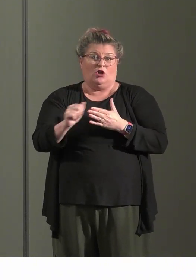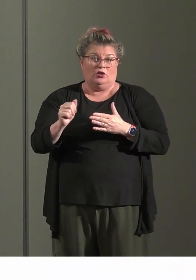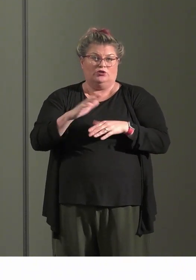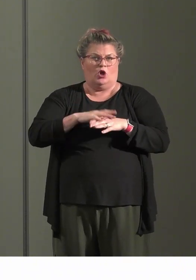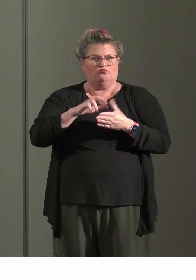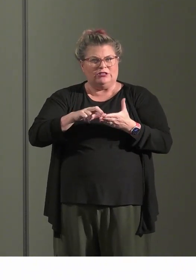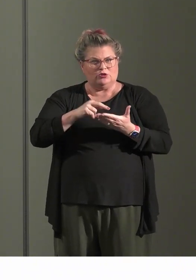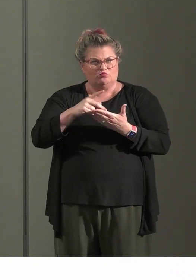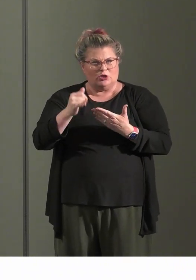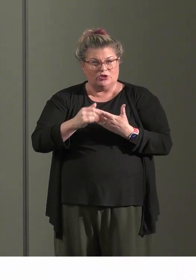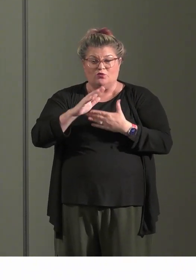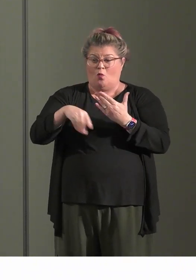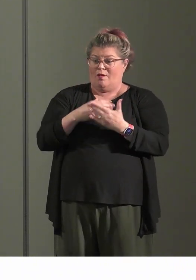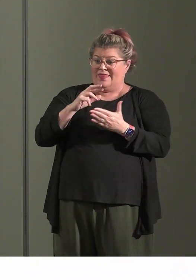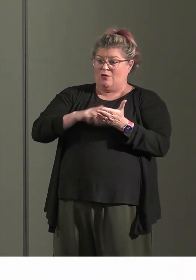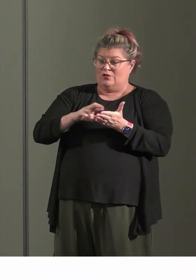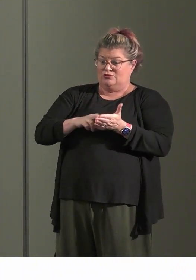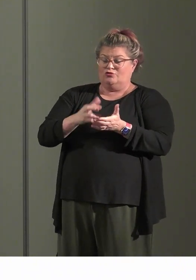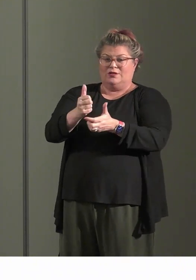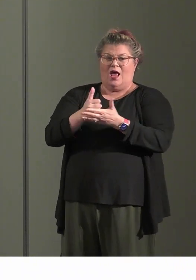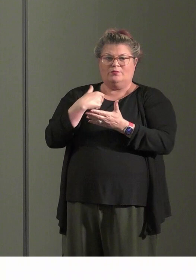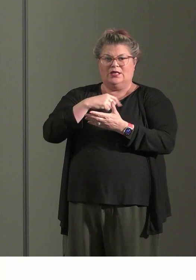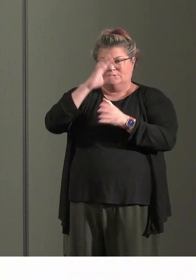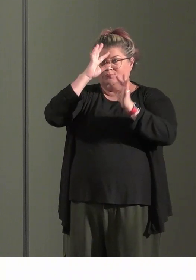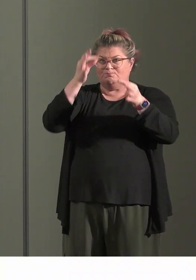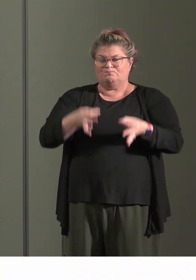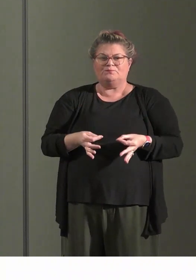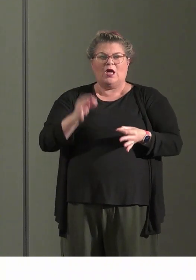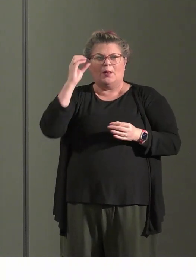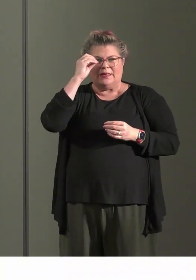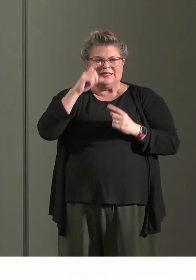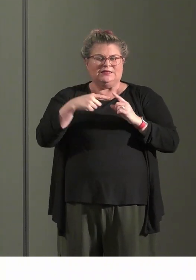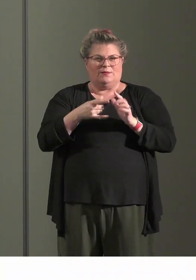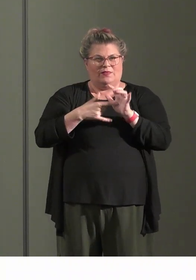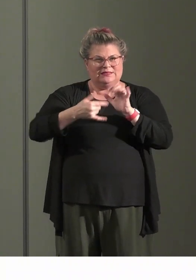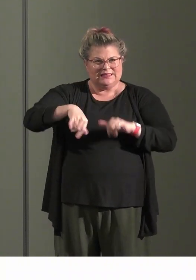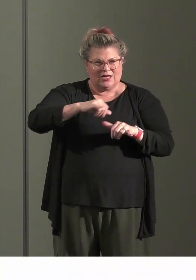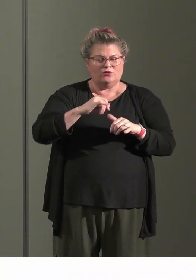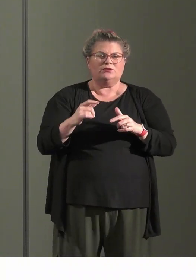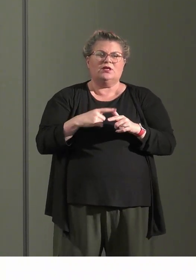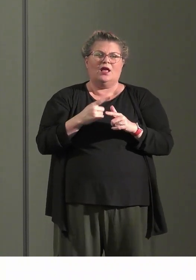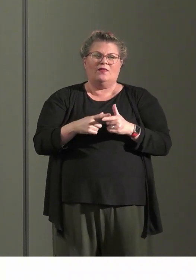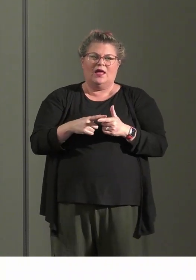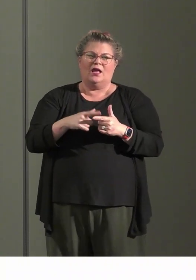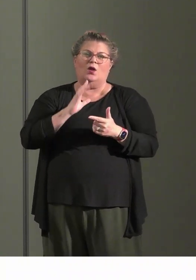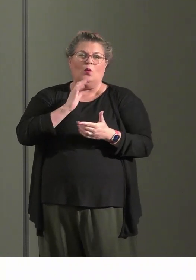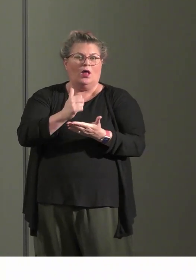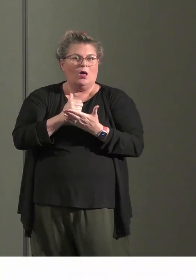helps us to form the opinions on standards and help us to set policy for government.